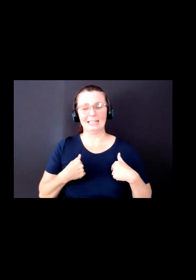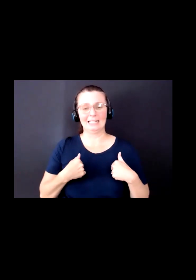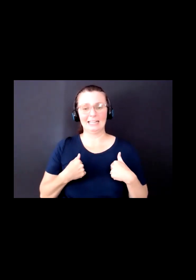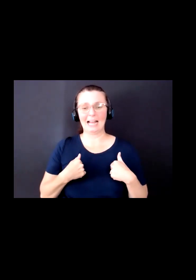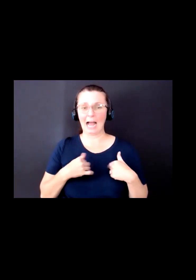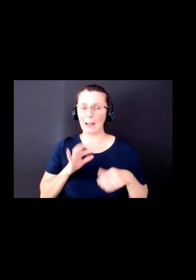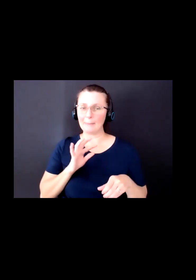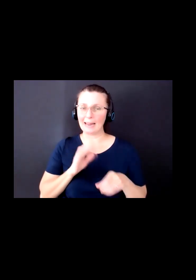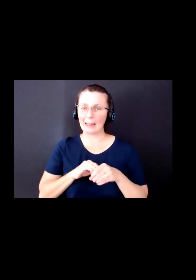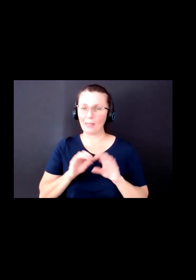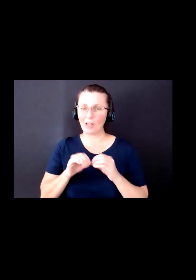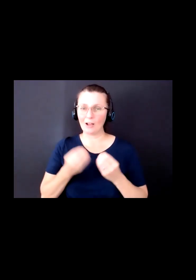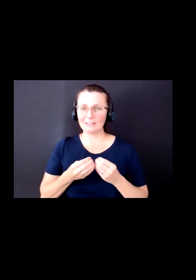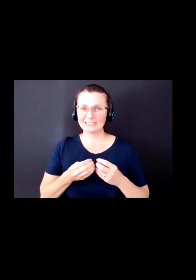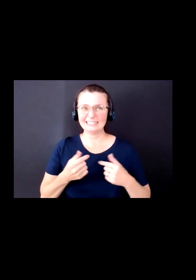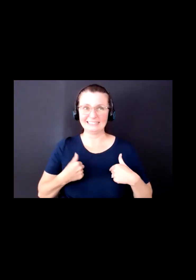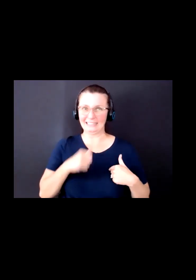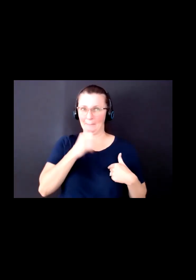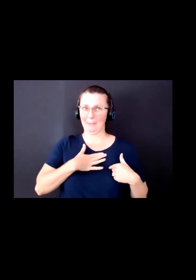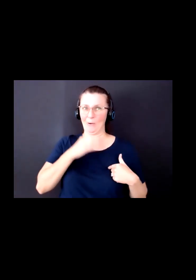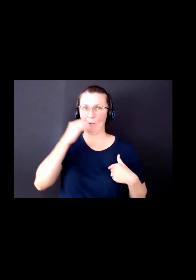office, and so it wasn't my home computer. I came to make sure